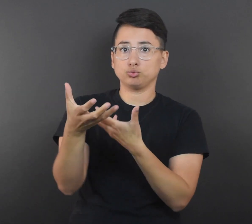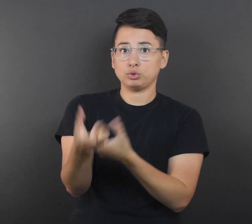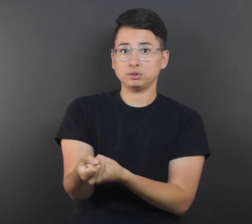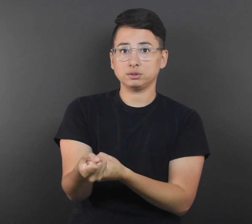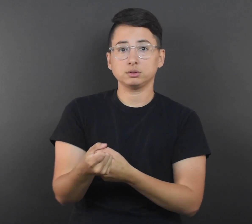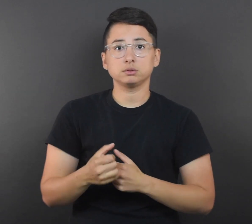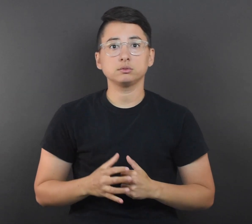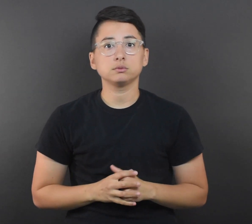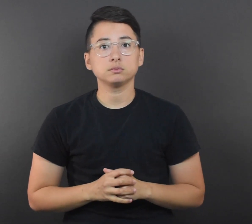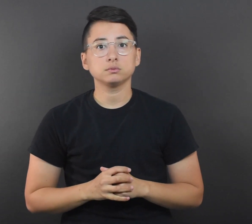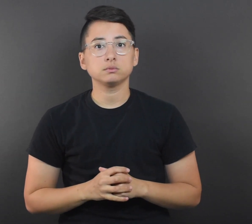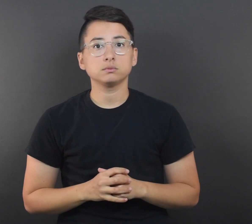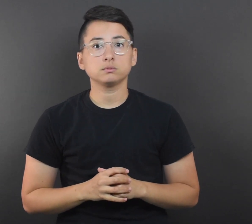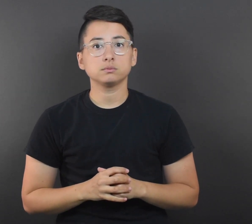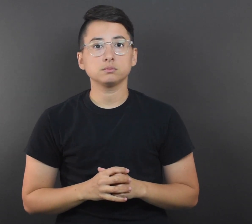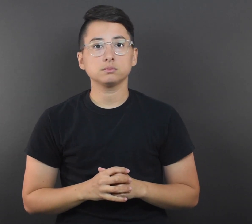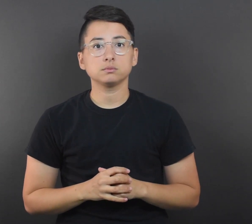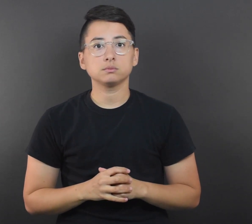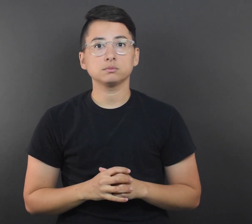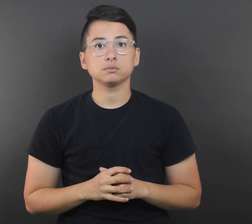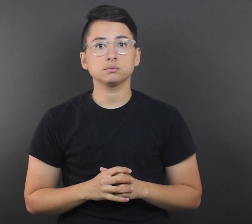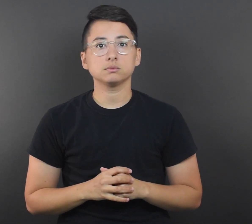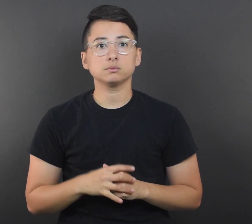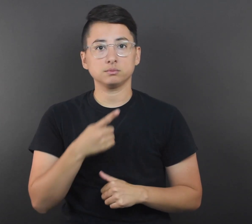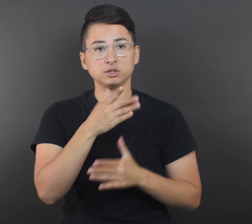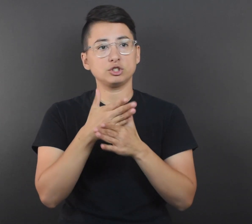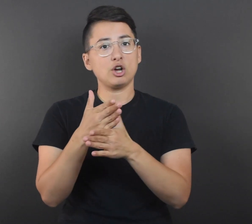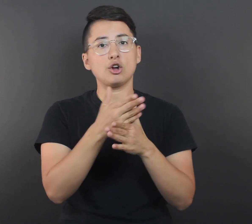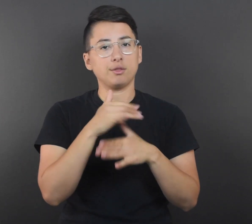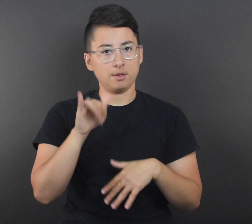She shared that the clergy were “comfortable asking [her] questions